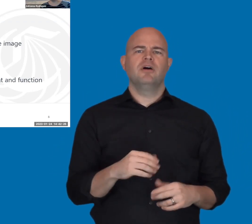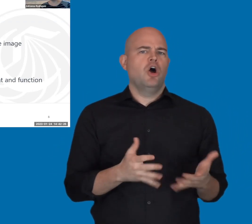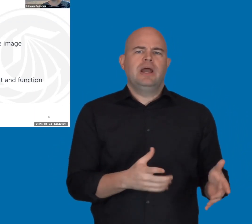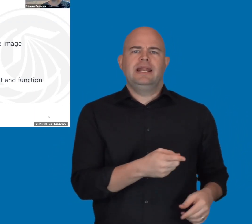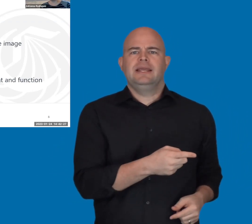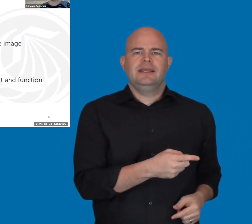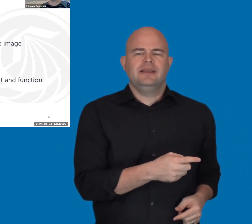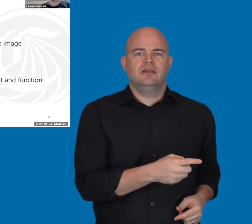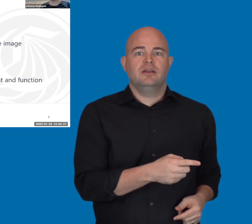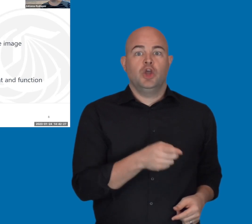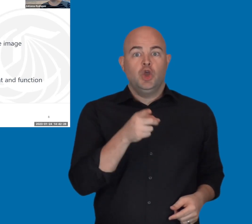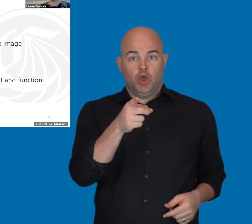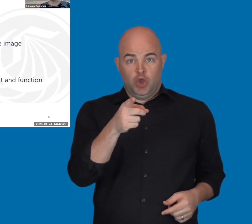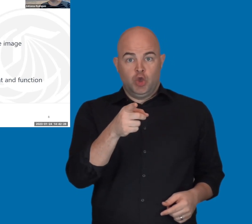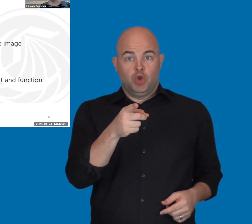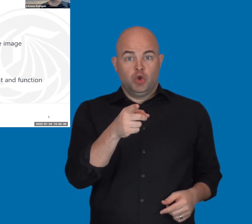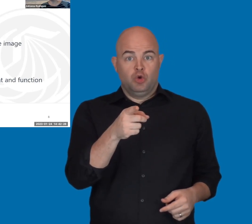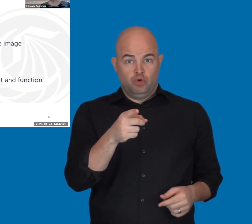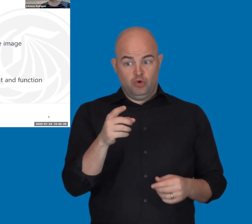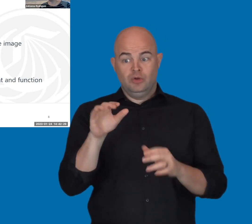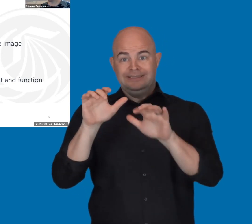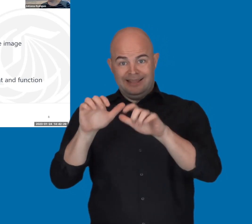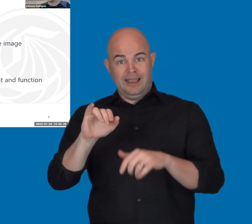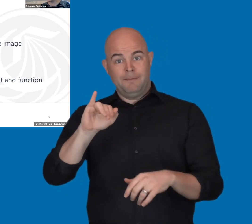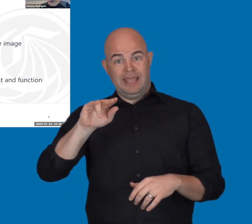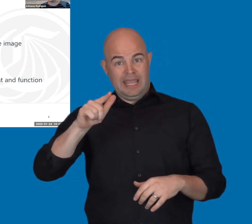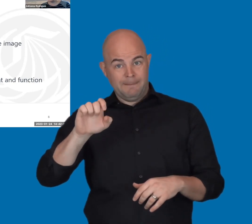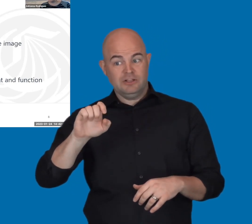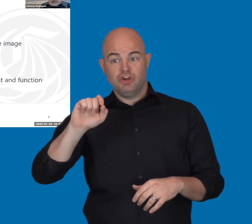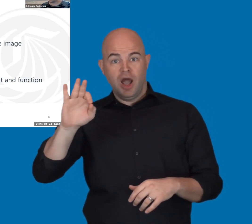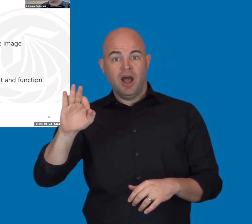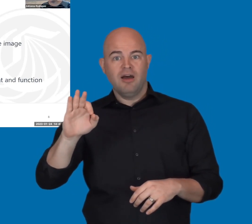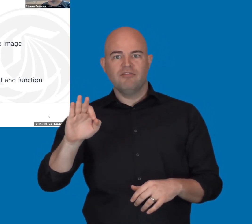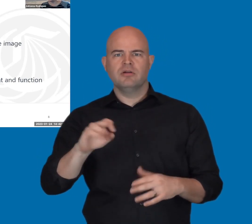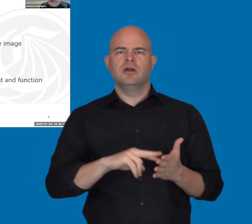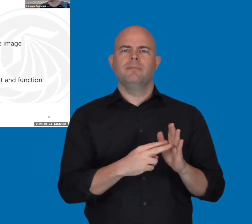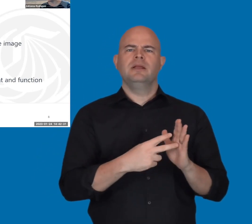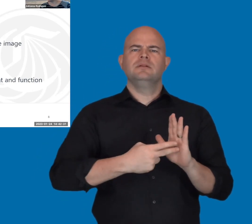then the screen reader will say "Image of image of flowers." So, those aren't necessary.